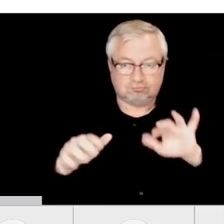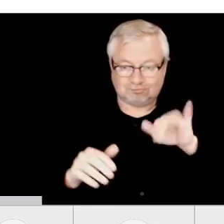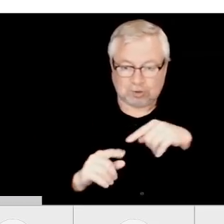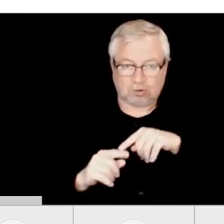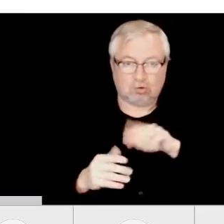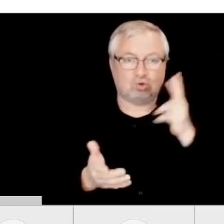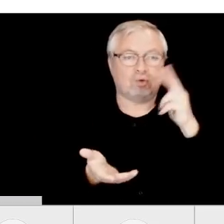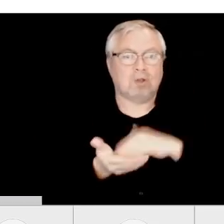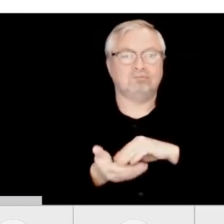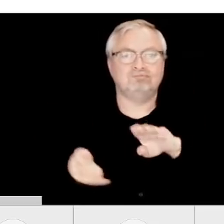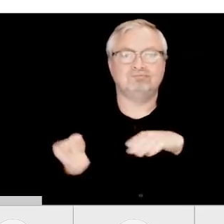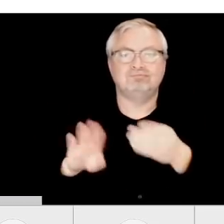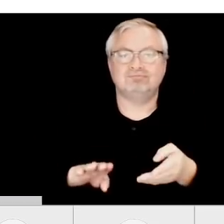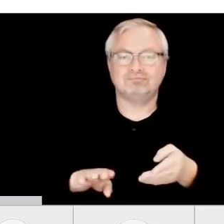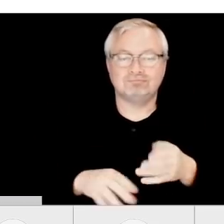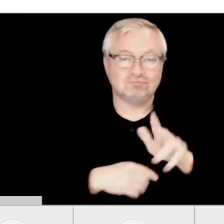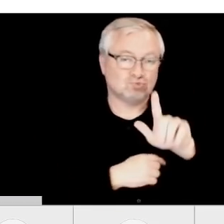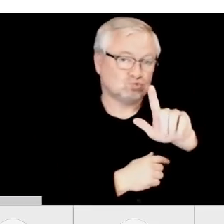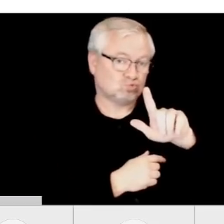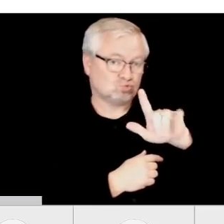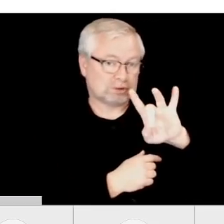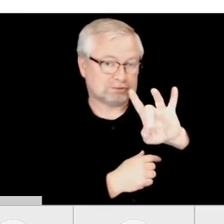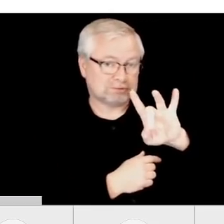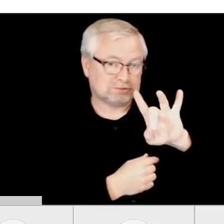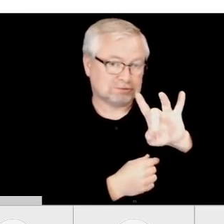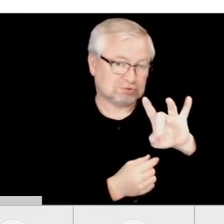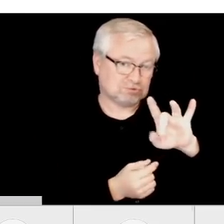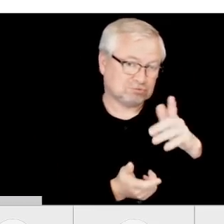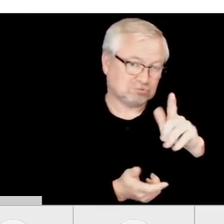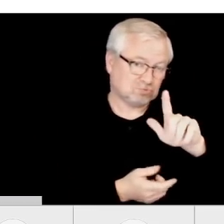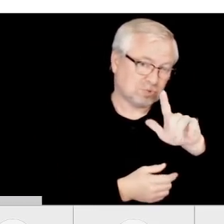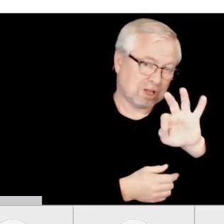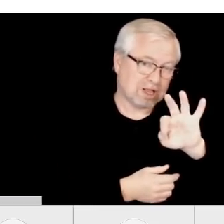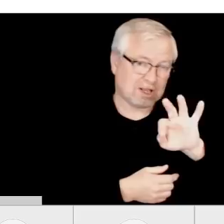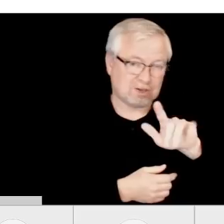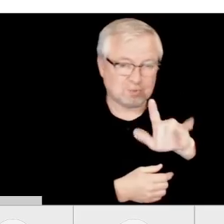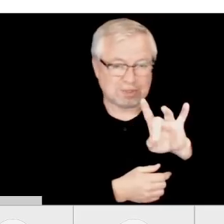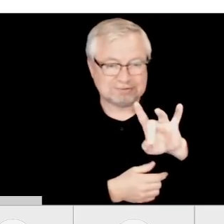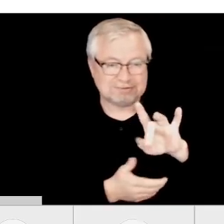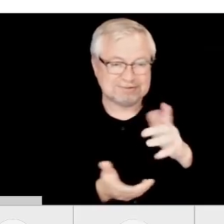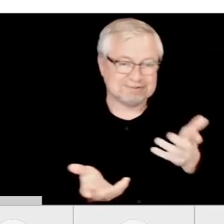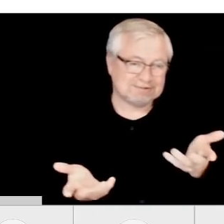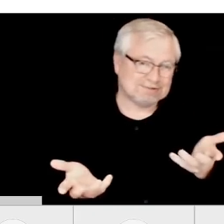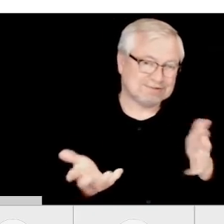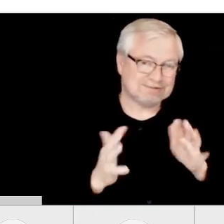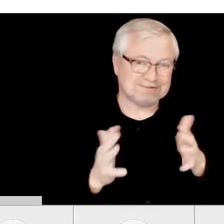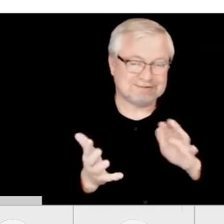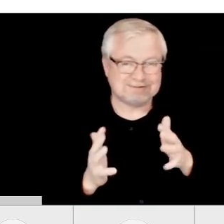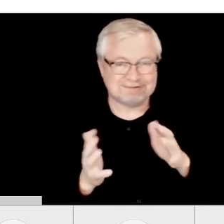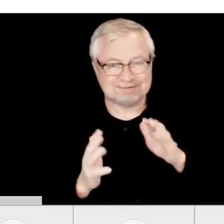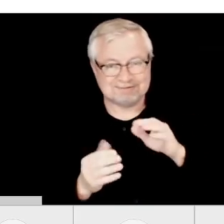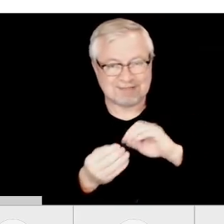about 29 or 28,000 for the full pandemic.